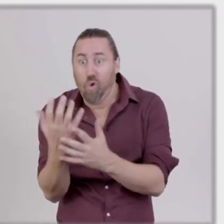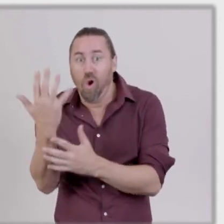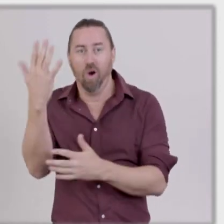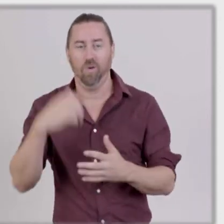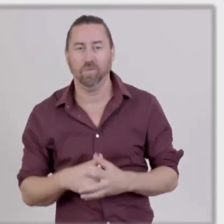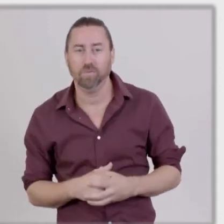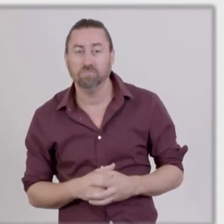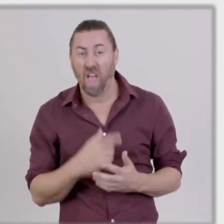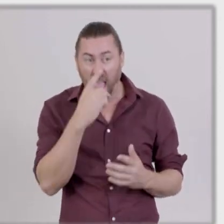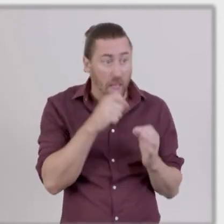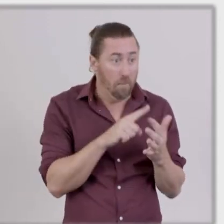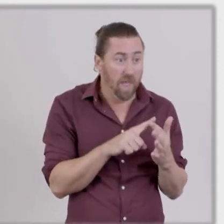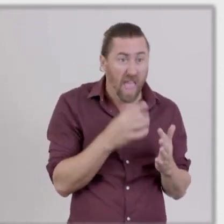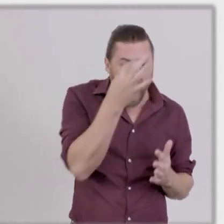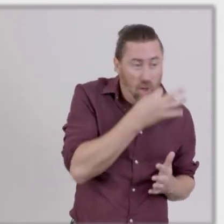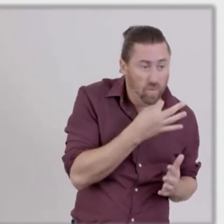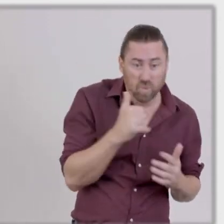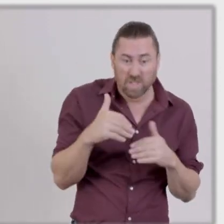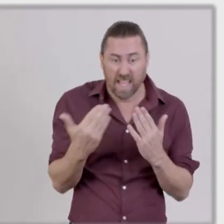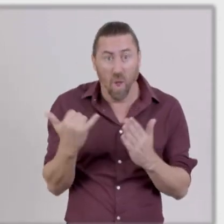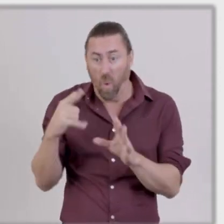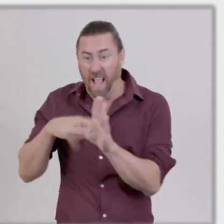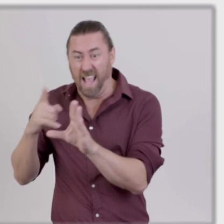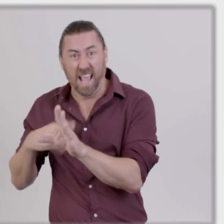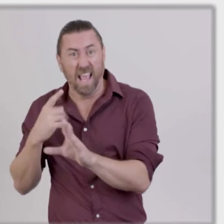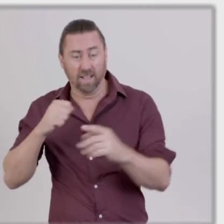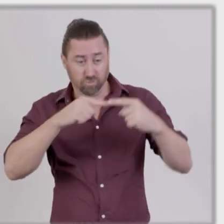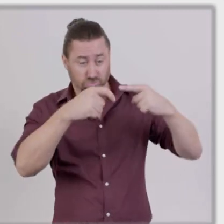Lifecycles vary in length from hours to days to years,